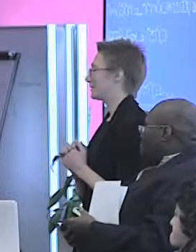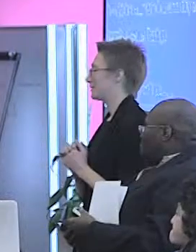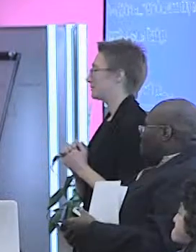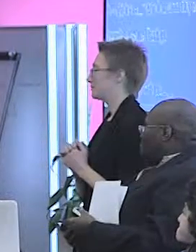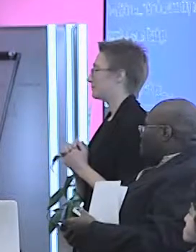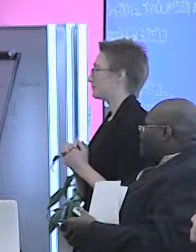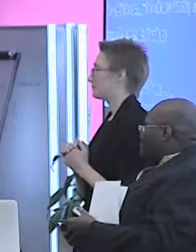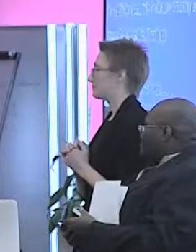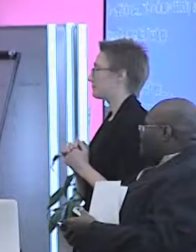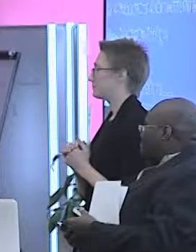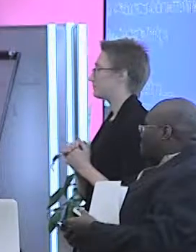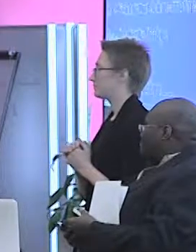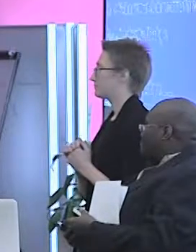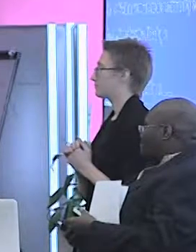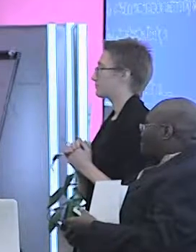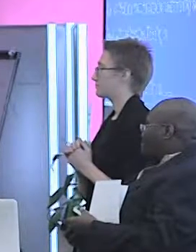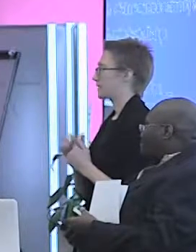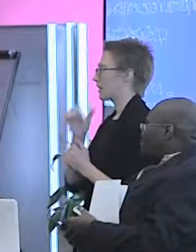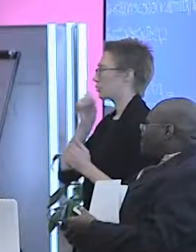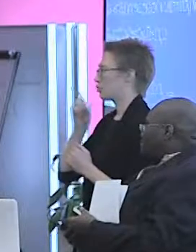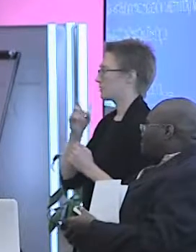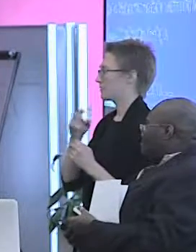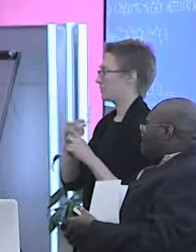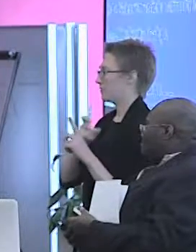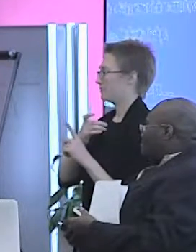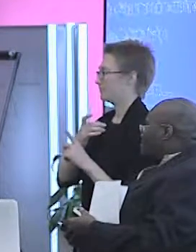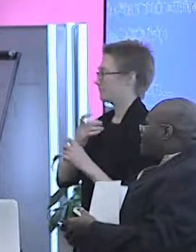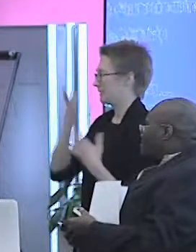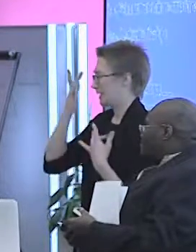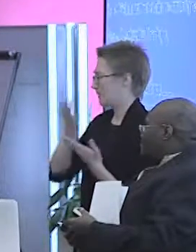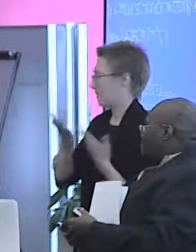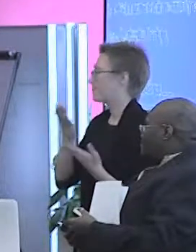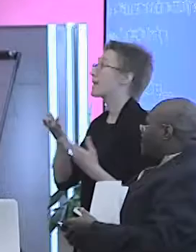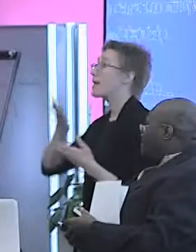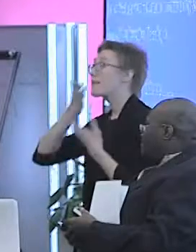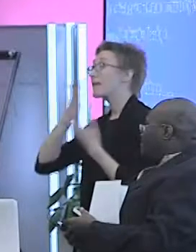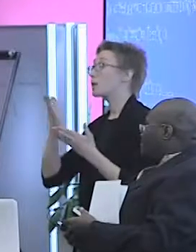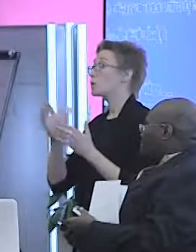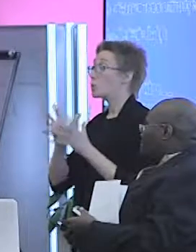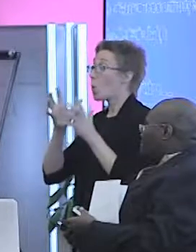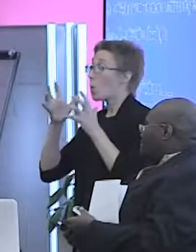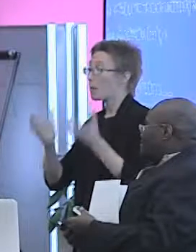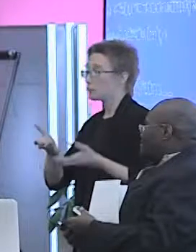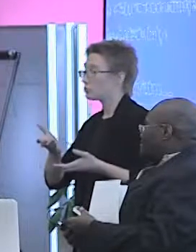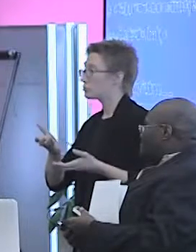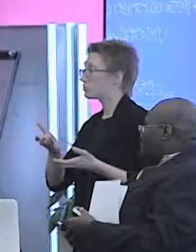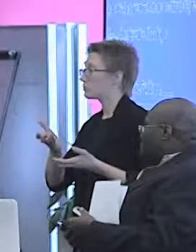I just wanna say thank you. Thank you so much for saying what